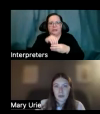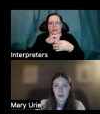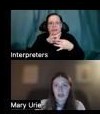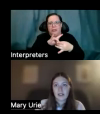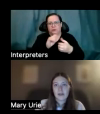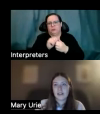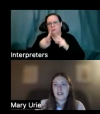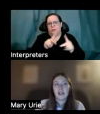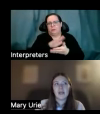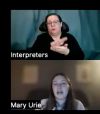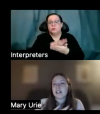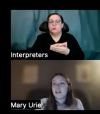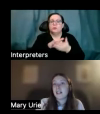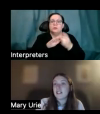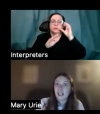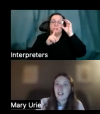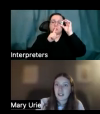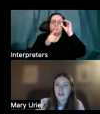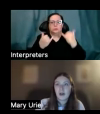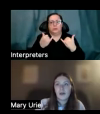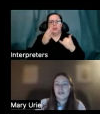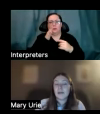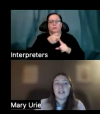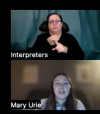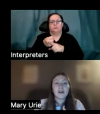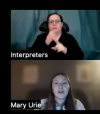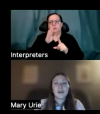school and so it's impacting her education, or it's impacting her